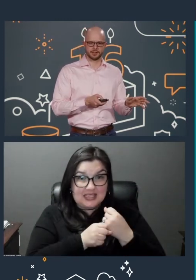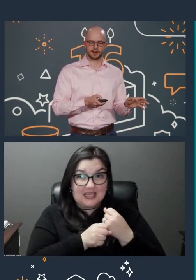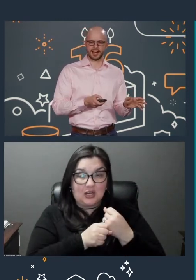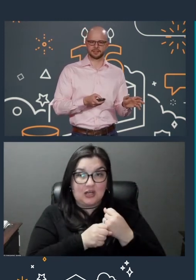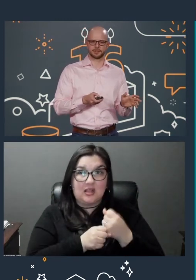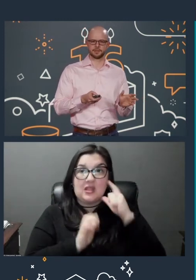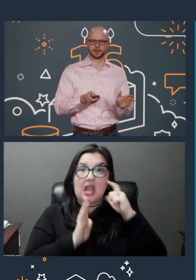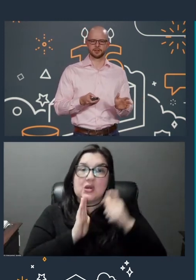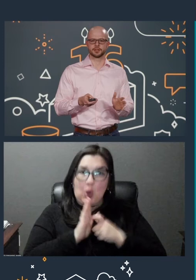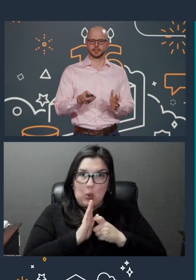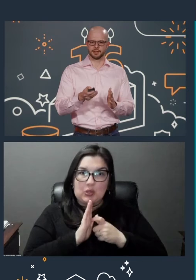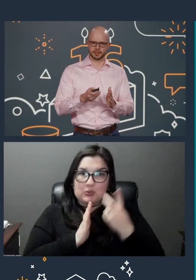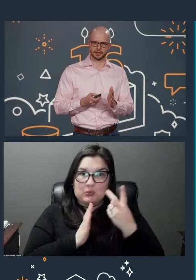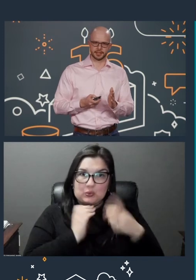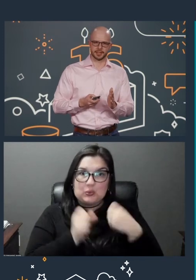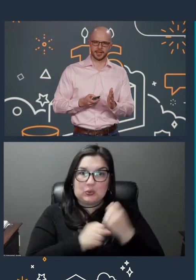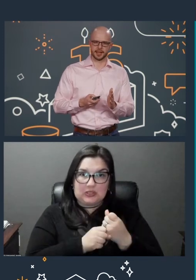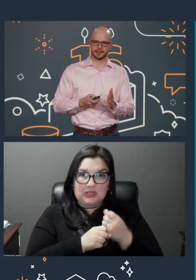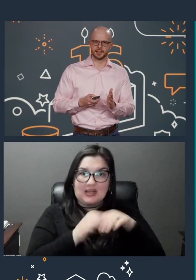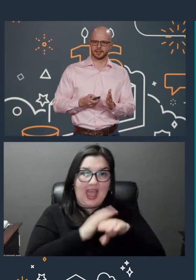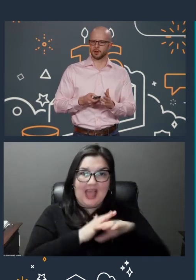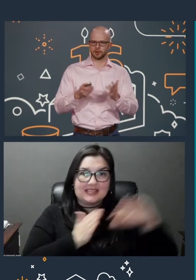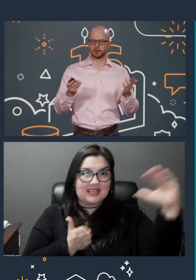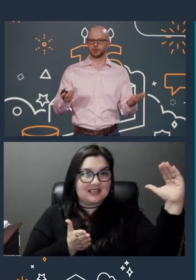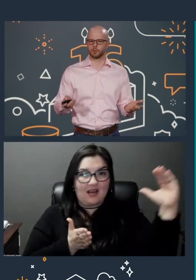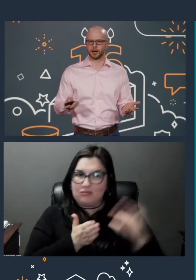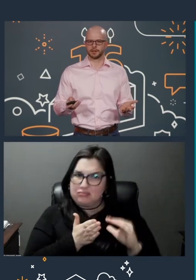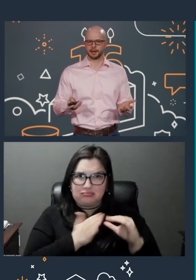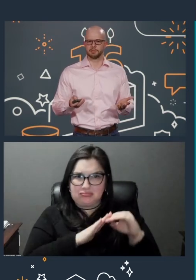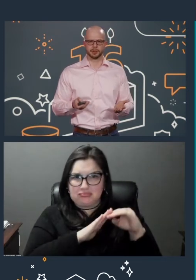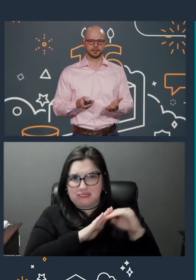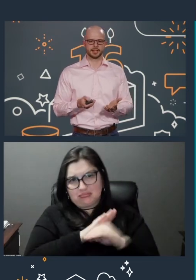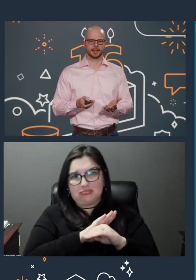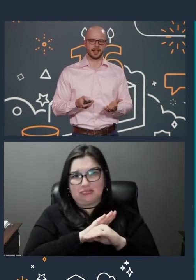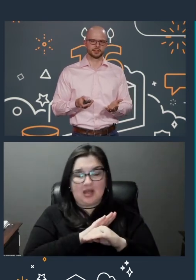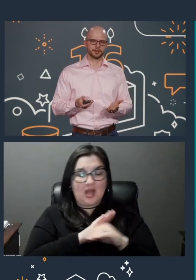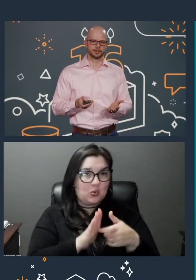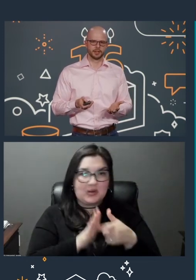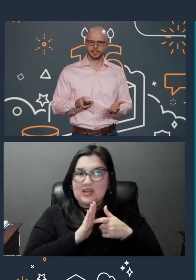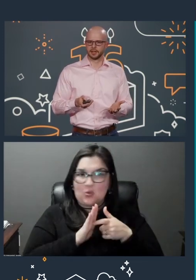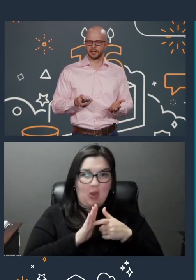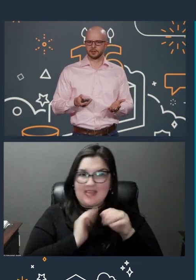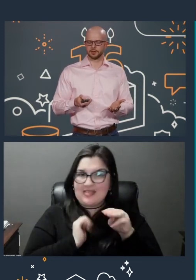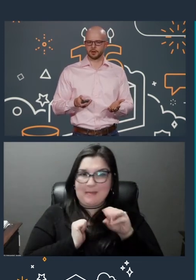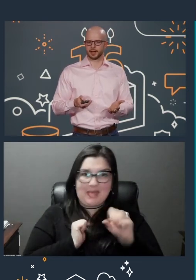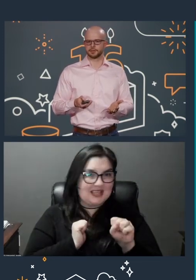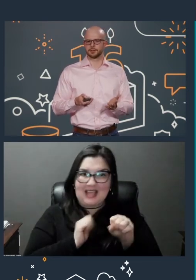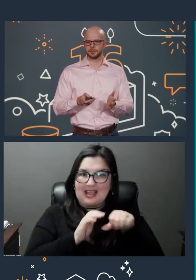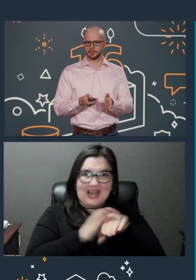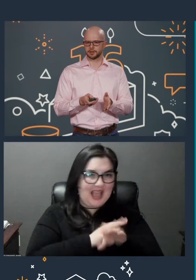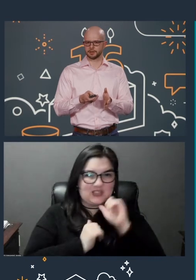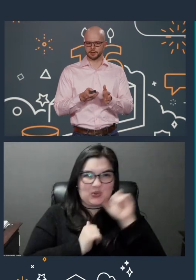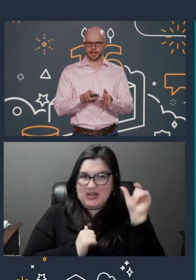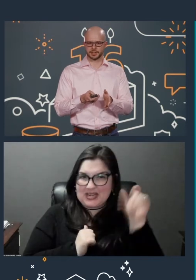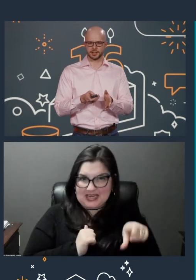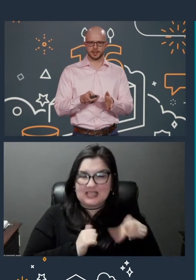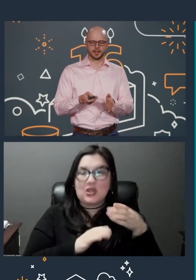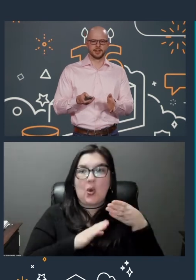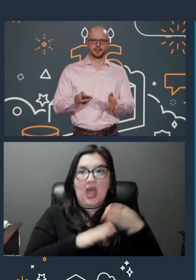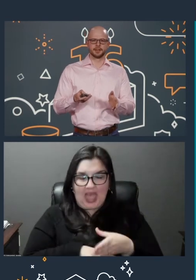their access fell significantly, and they no longer require that millisecond access. And so after two years of creation,